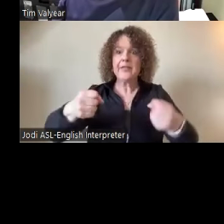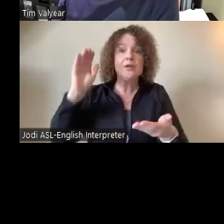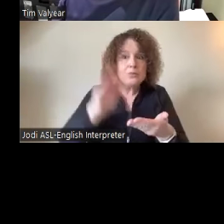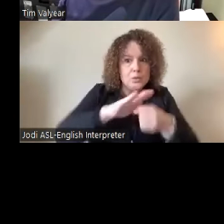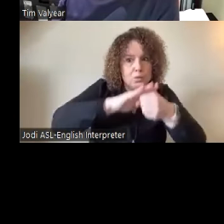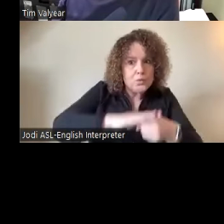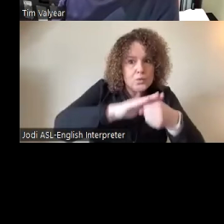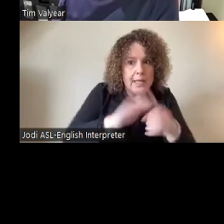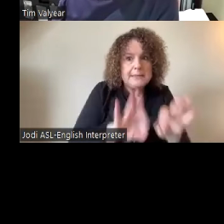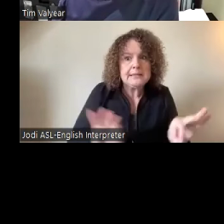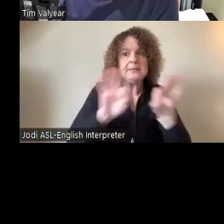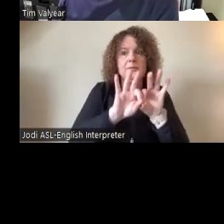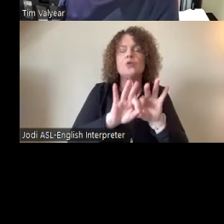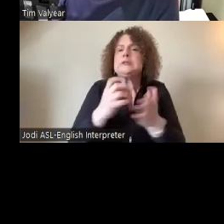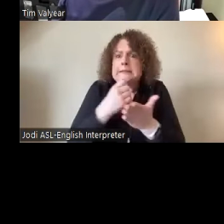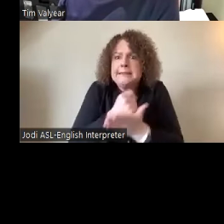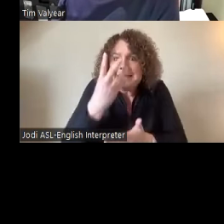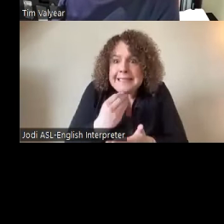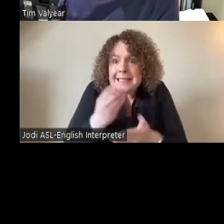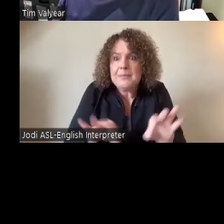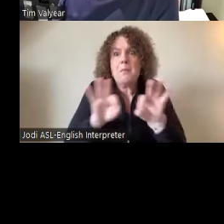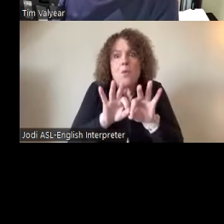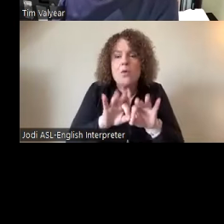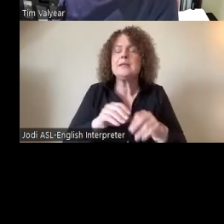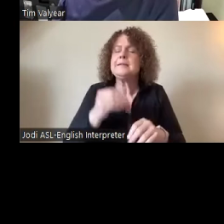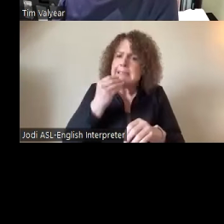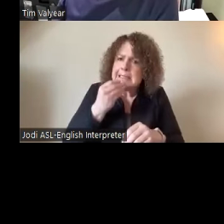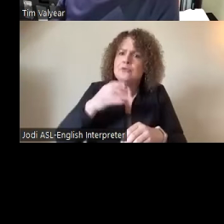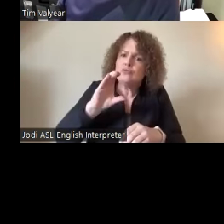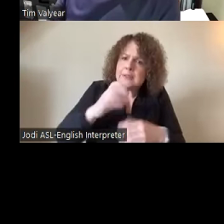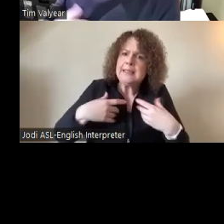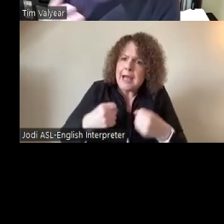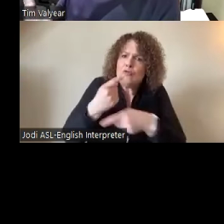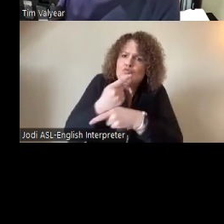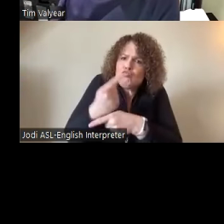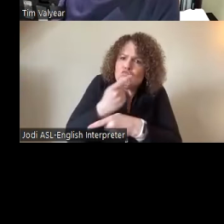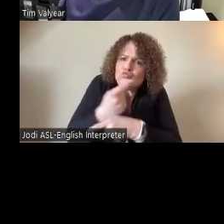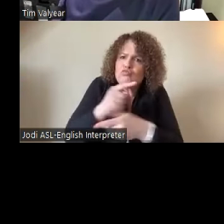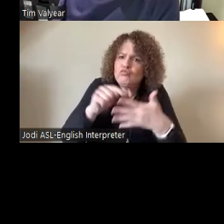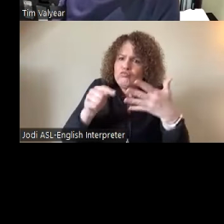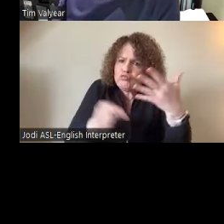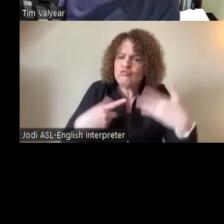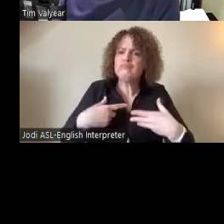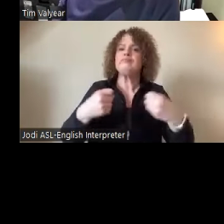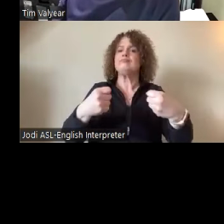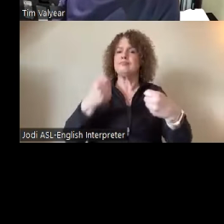mouth, as, rectum, vagina. And we have to keep ourselves healthy. We have to make sure we reduce our stress,